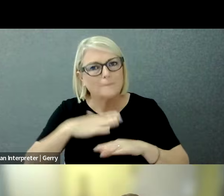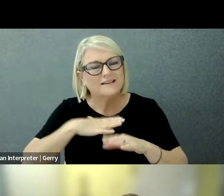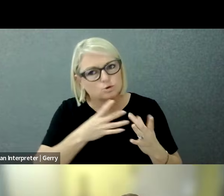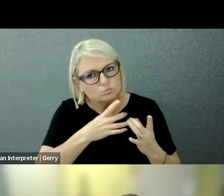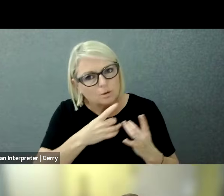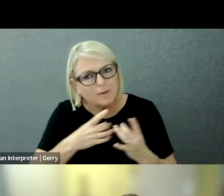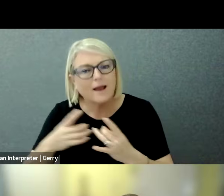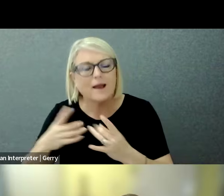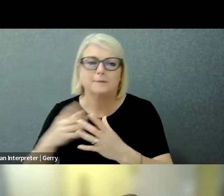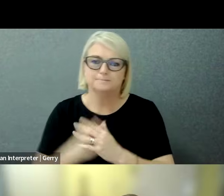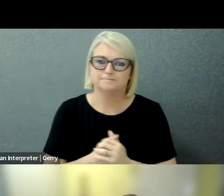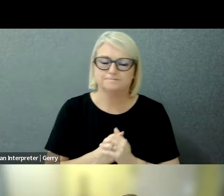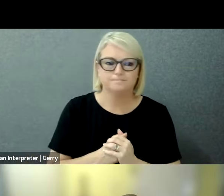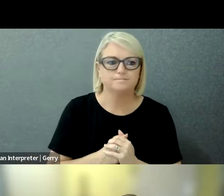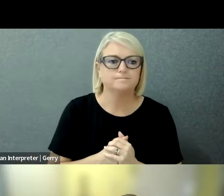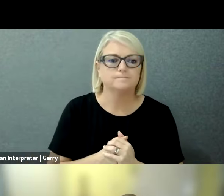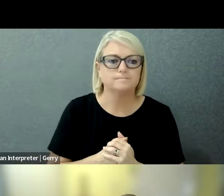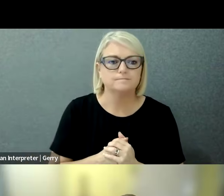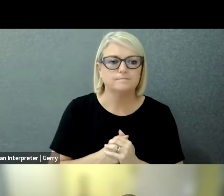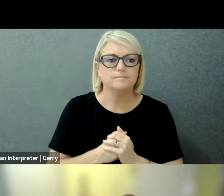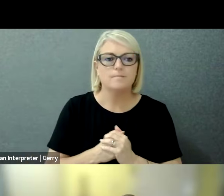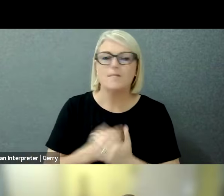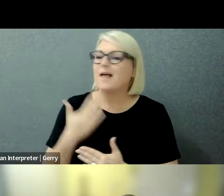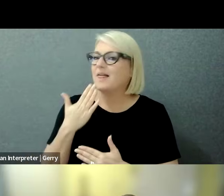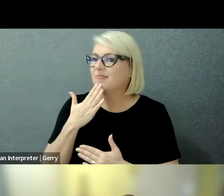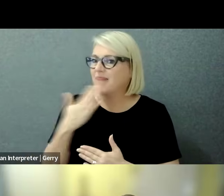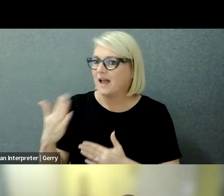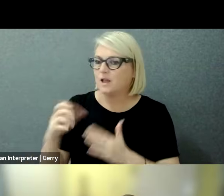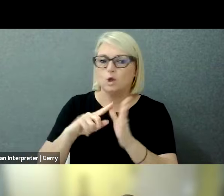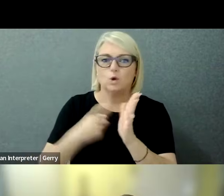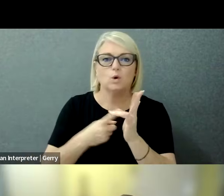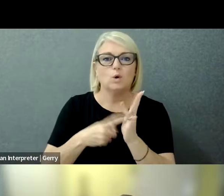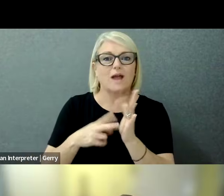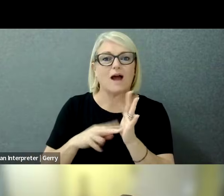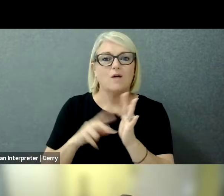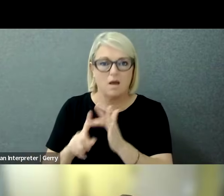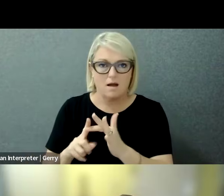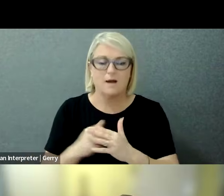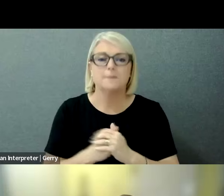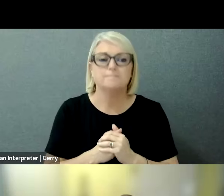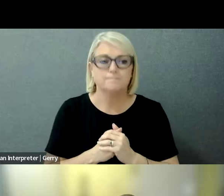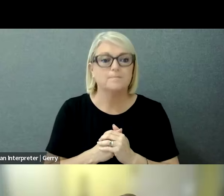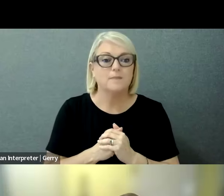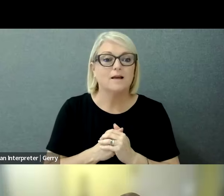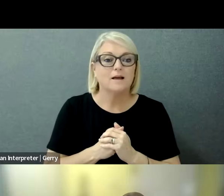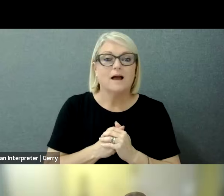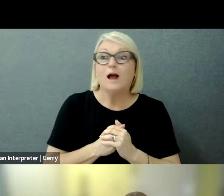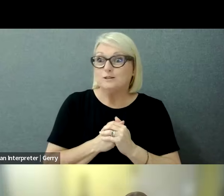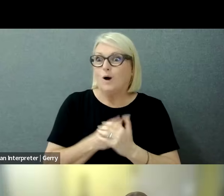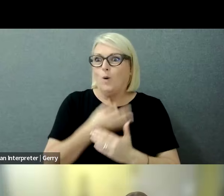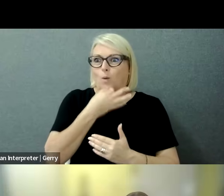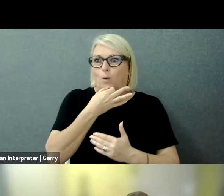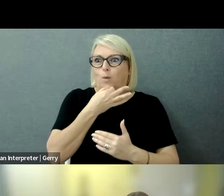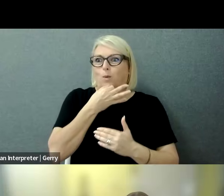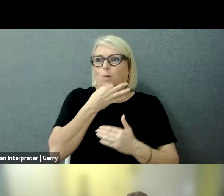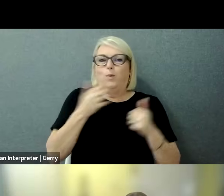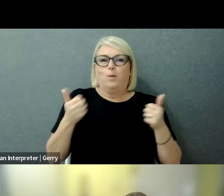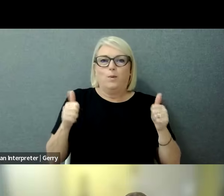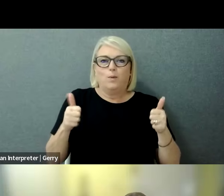Thank you so much, Caroline. We're getting very close towards the end of our time. So I'm